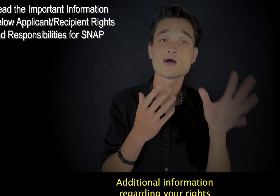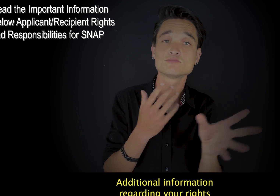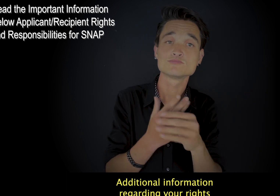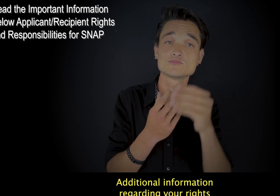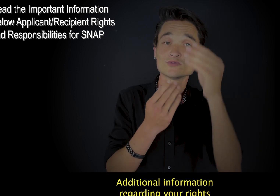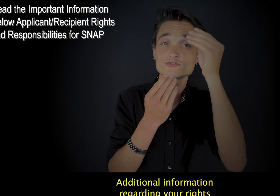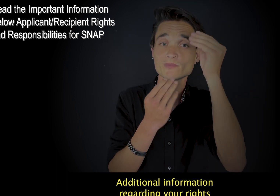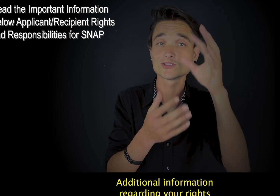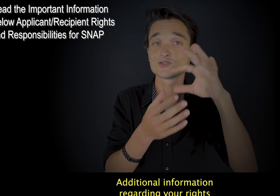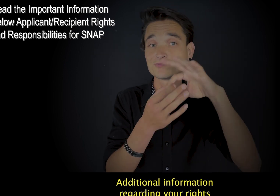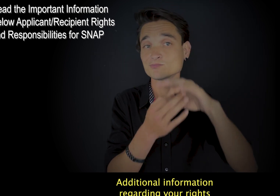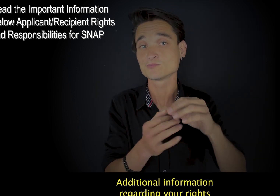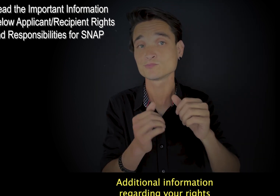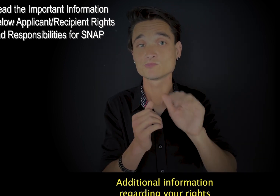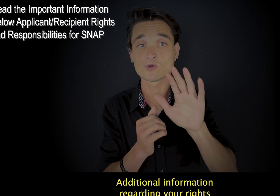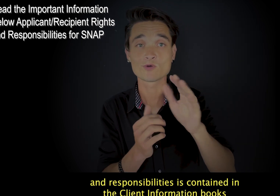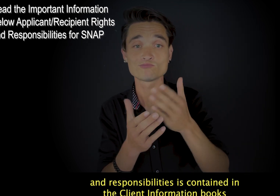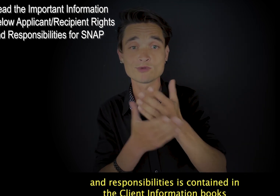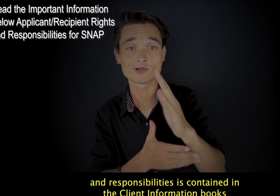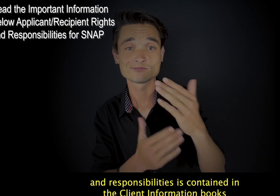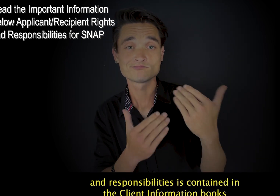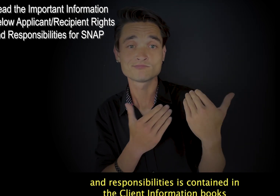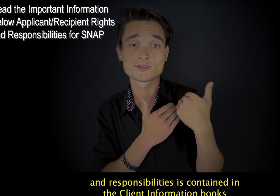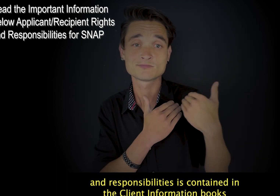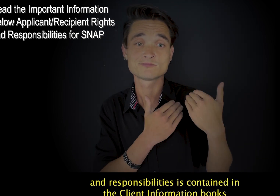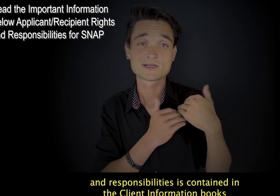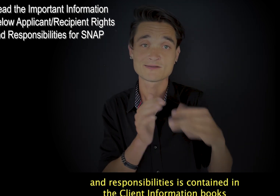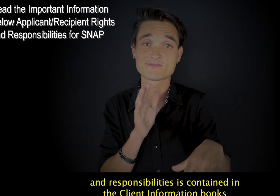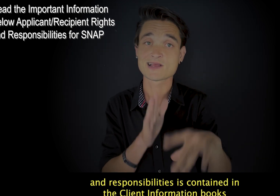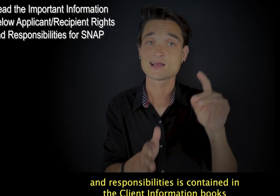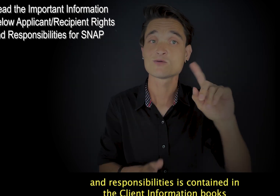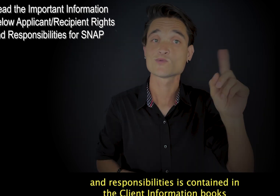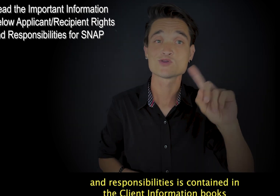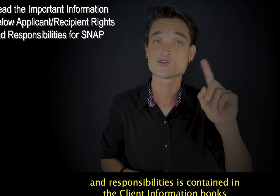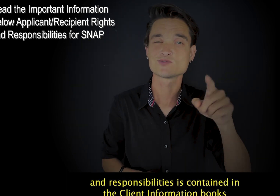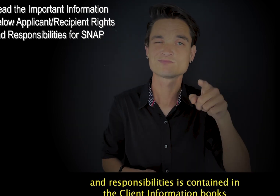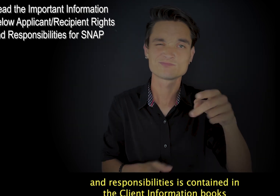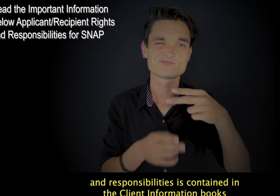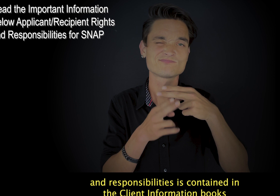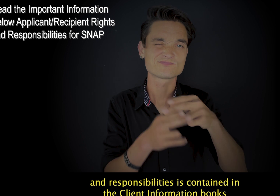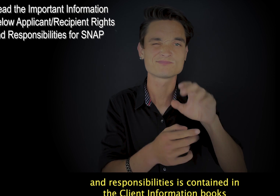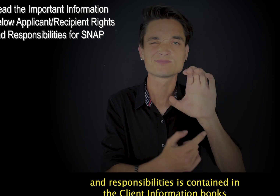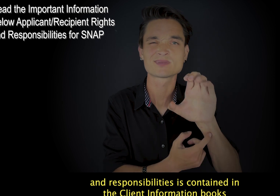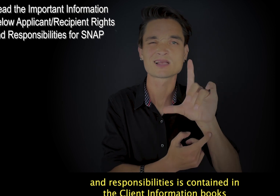Additional information regarding your rights and responsibilities is contained in the Client Information books